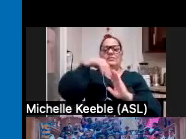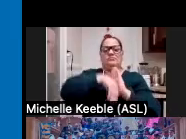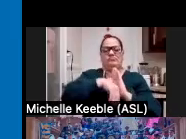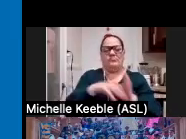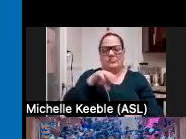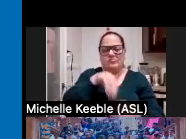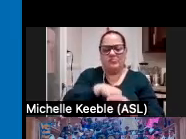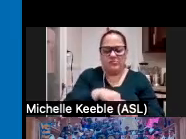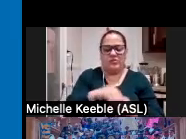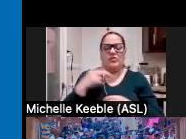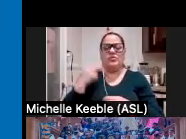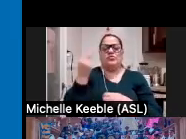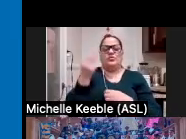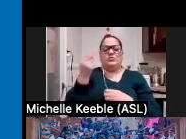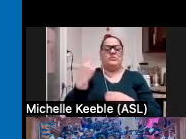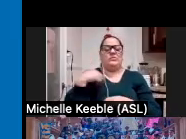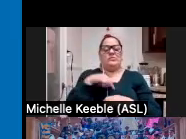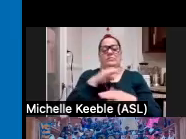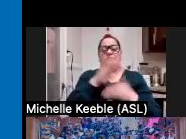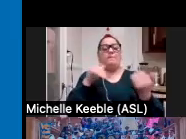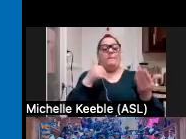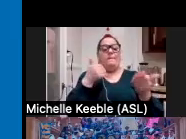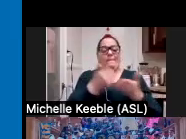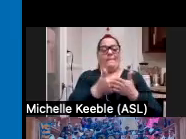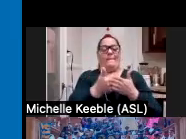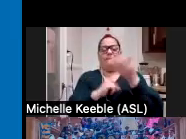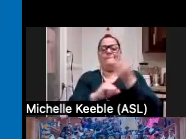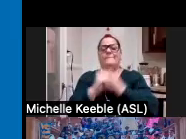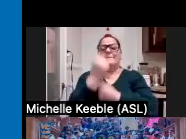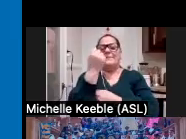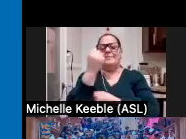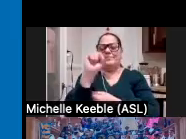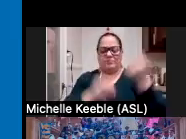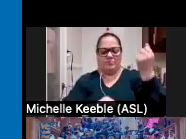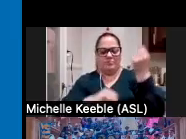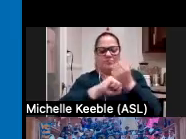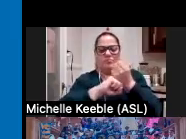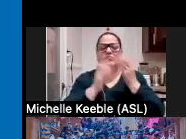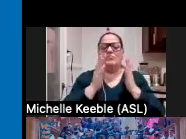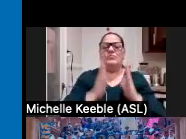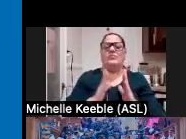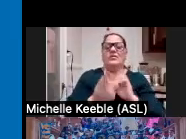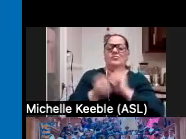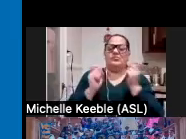in the tradition of those advocates who have come before them in order to make change and to